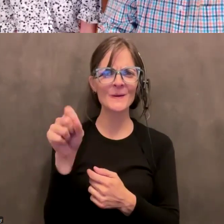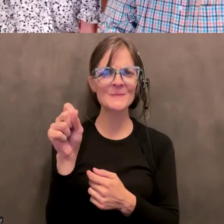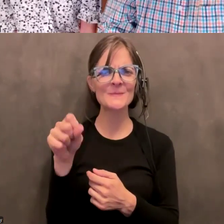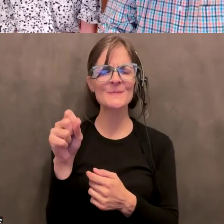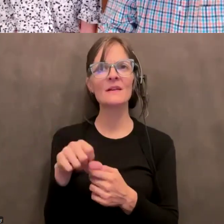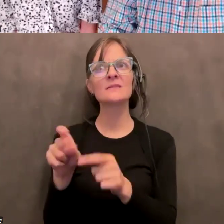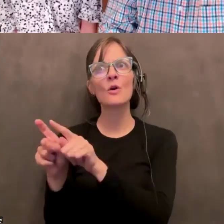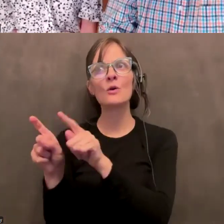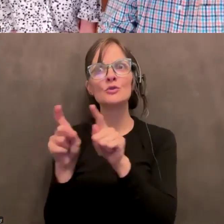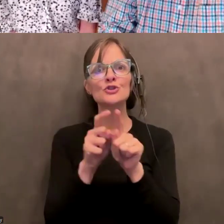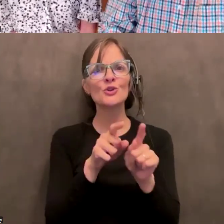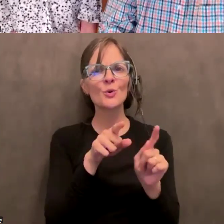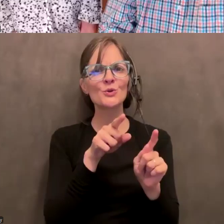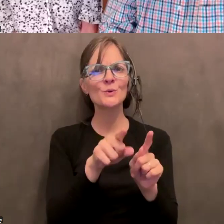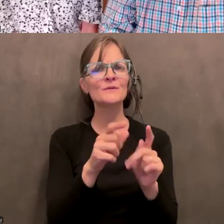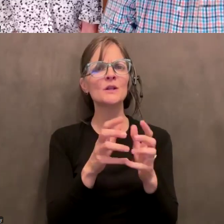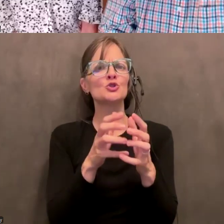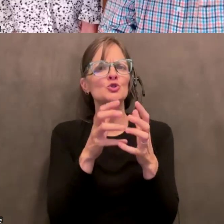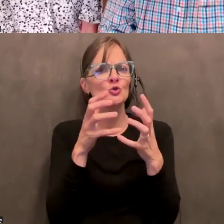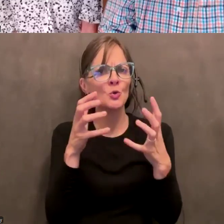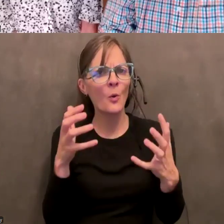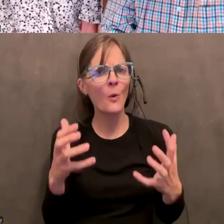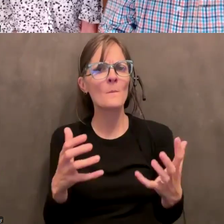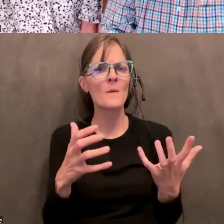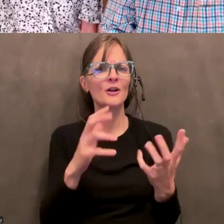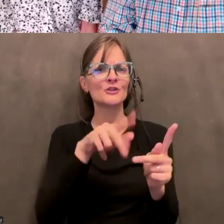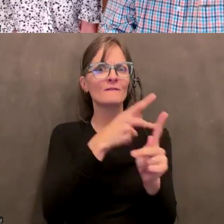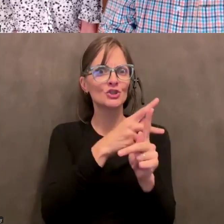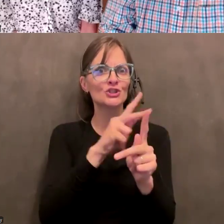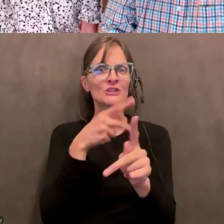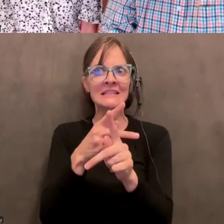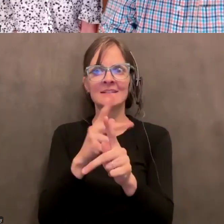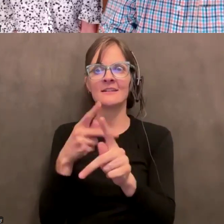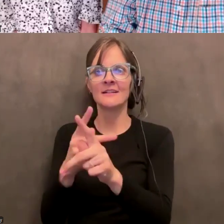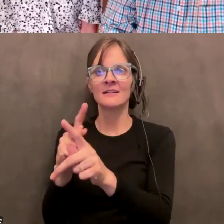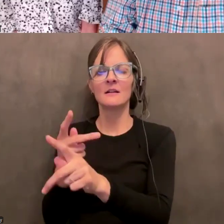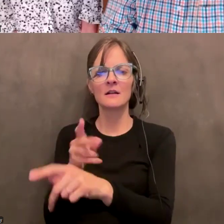Some of that versioning I think was for media, TV, radio, print, digital, social media,